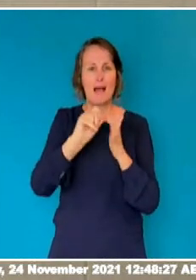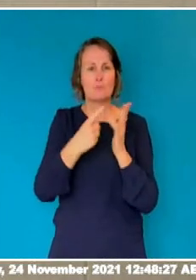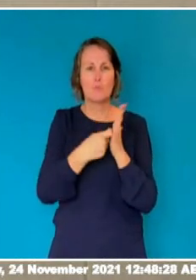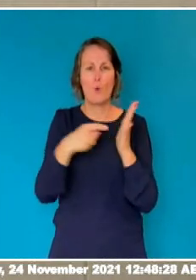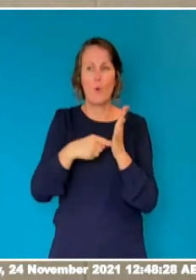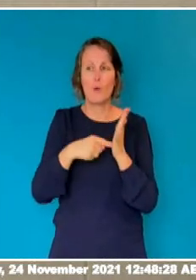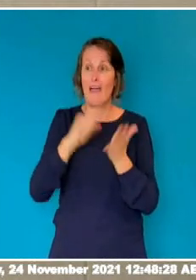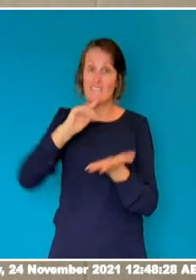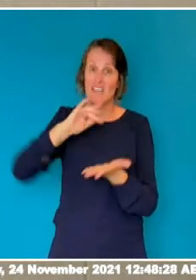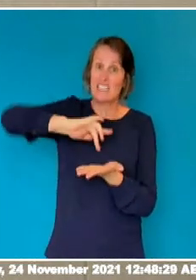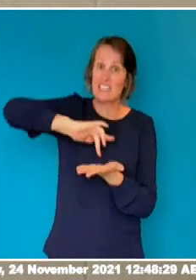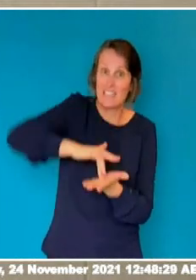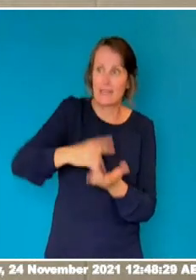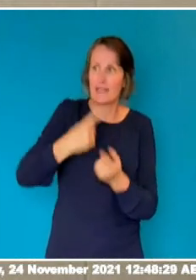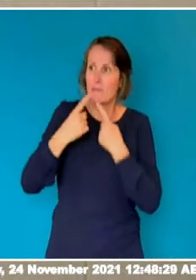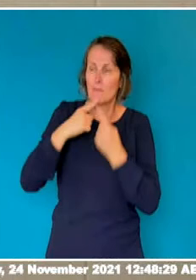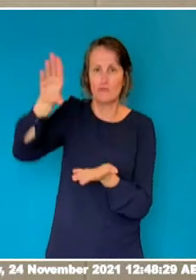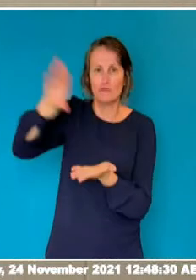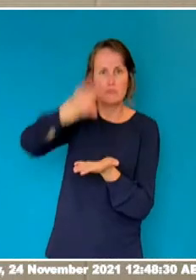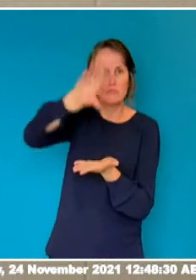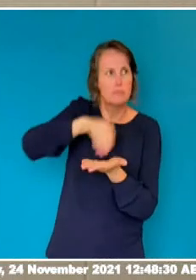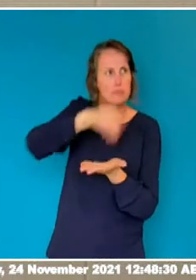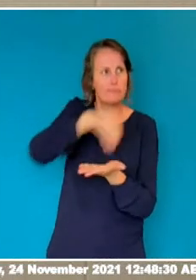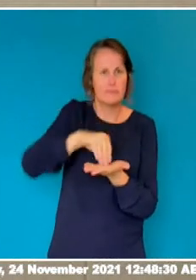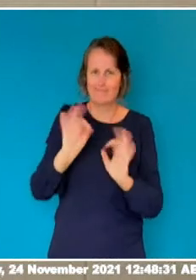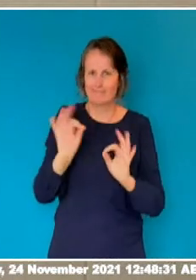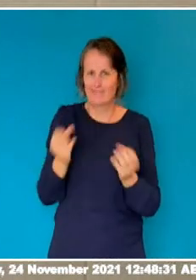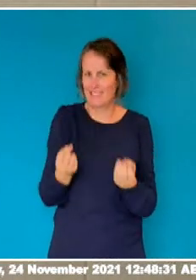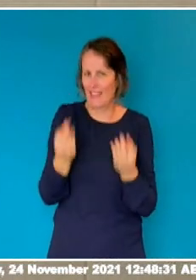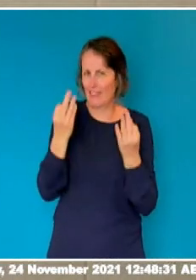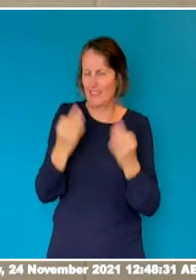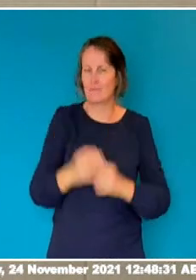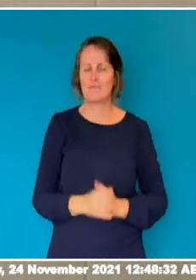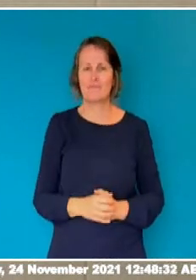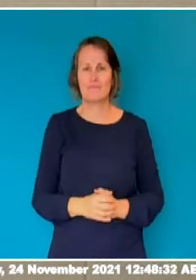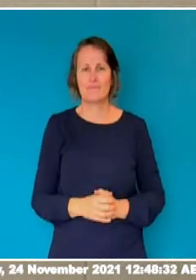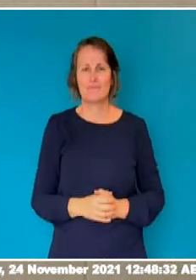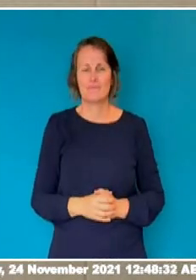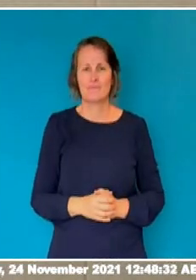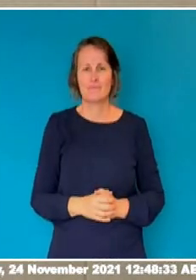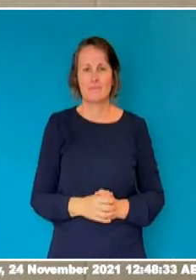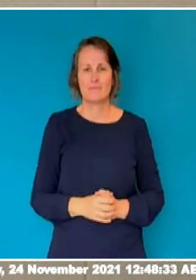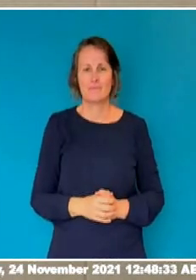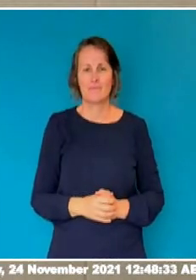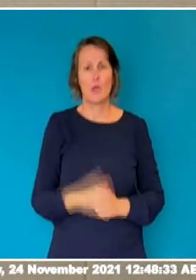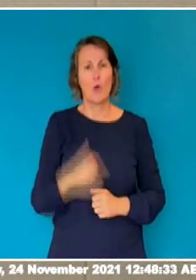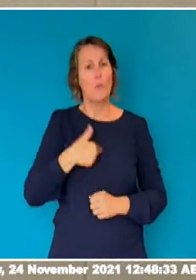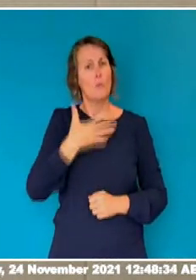We certainly ascribe to the objective of wanting to ensure that employees do not have